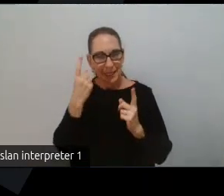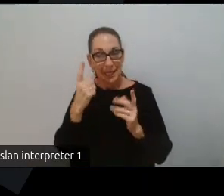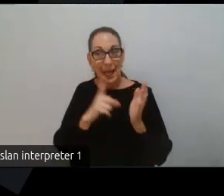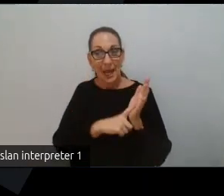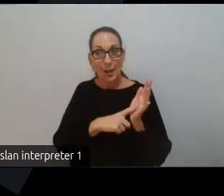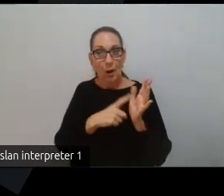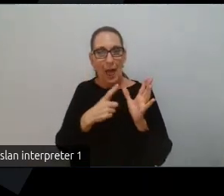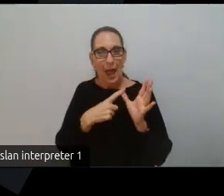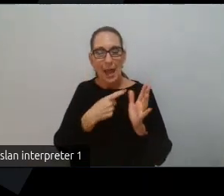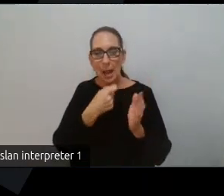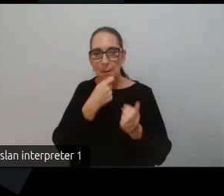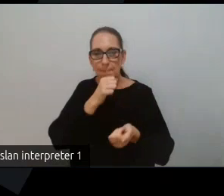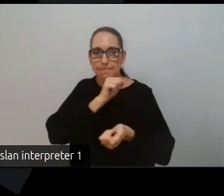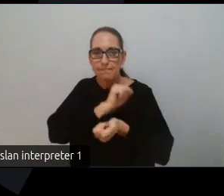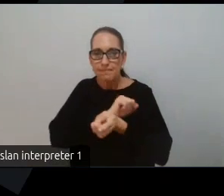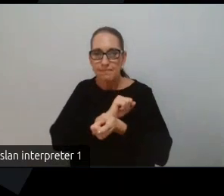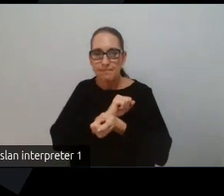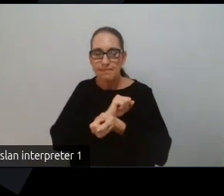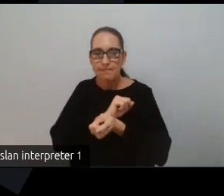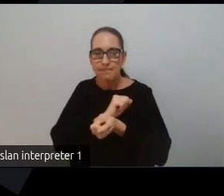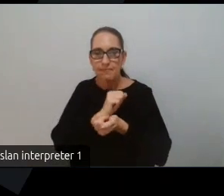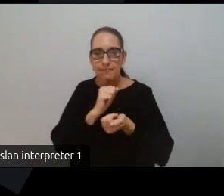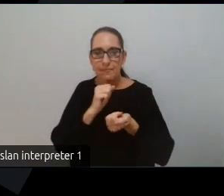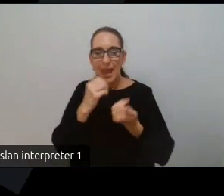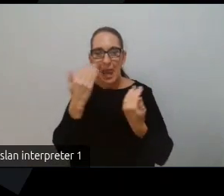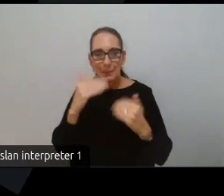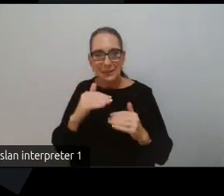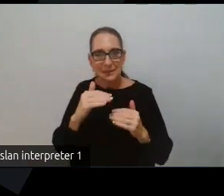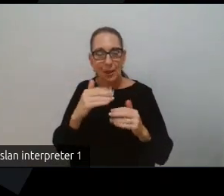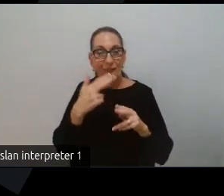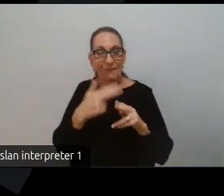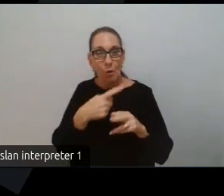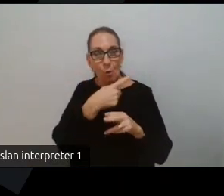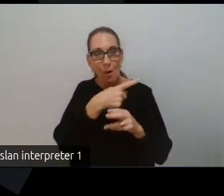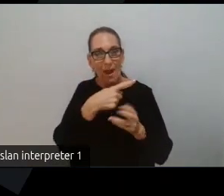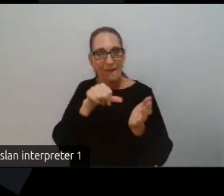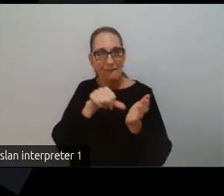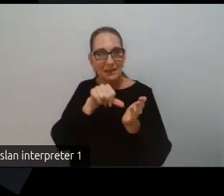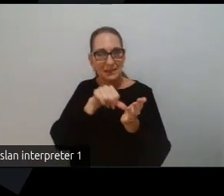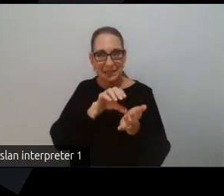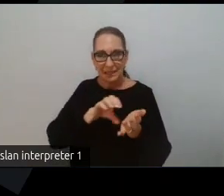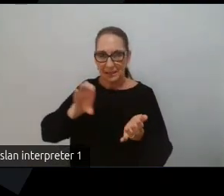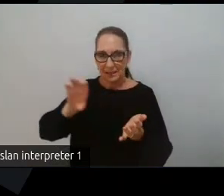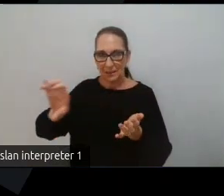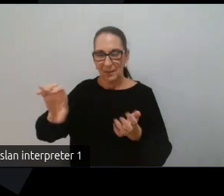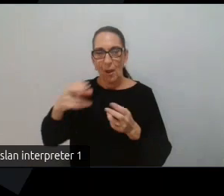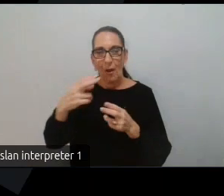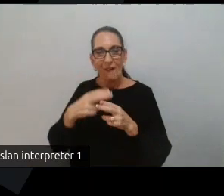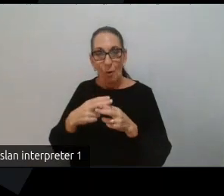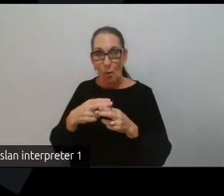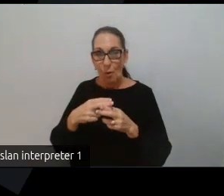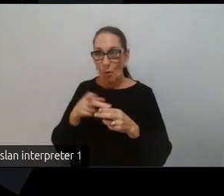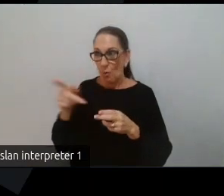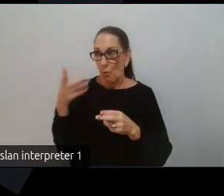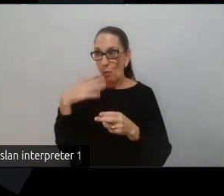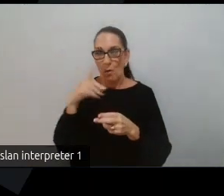constraints when allocating funding for a person to be represented or have a lawyer represent them